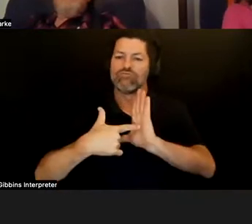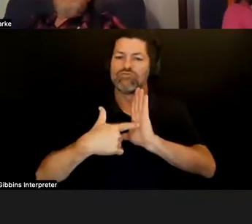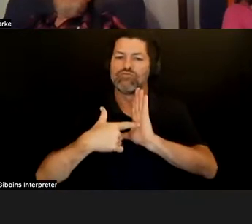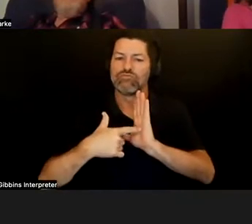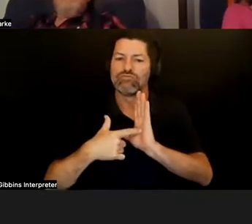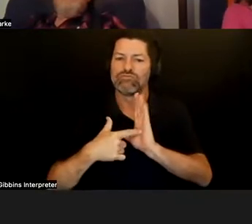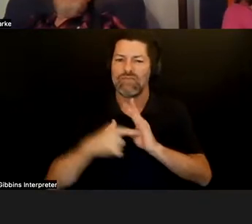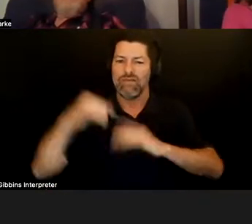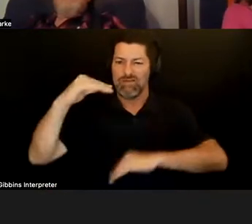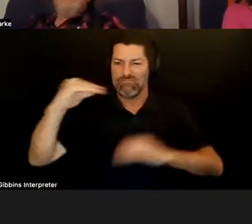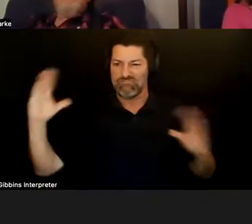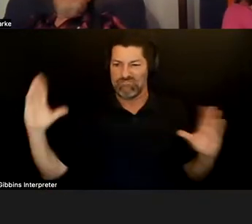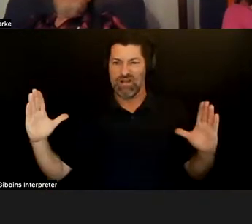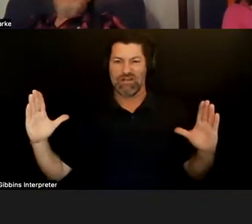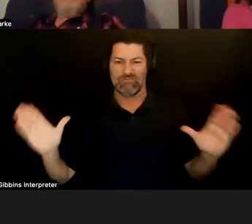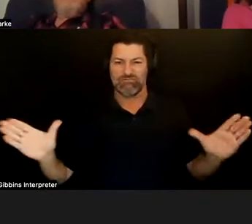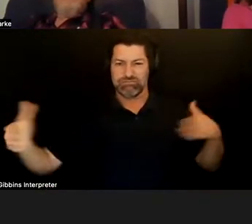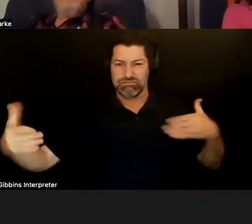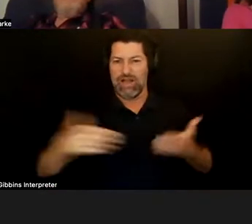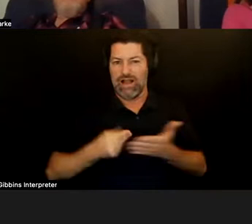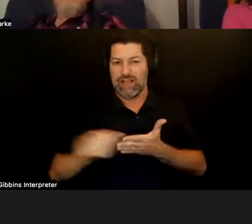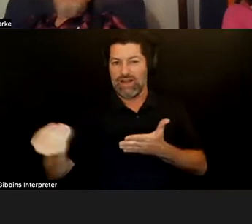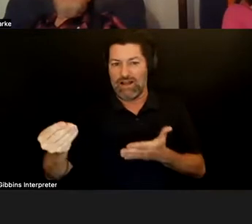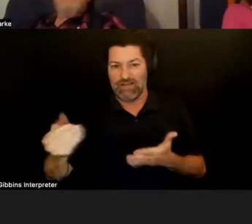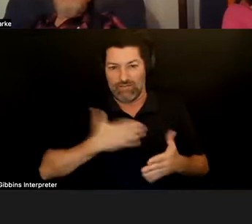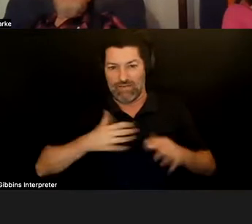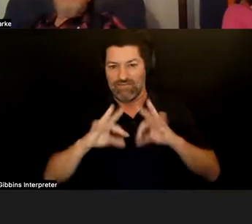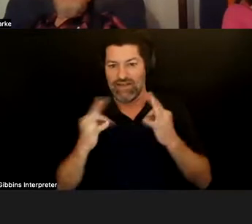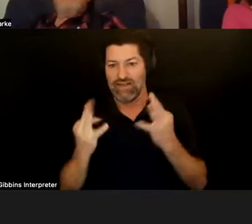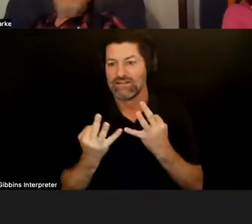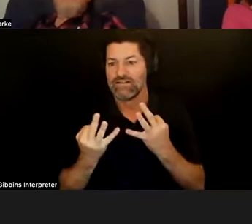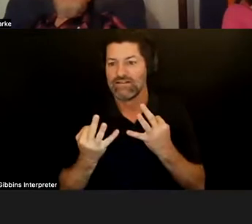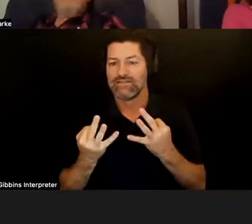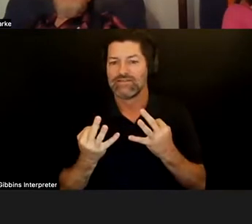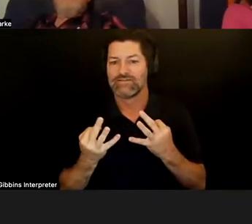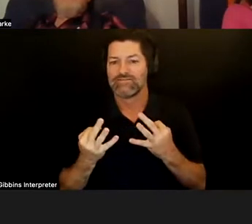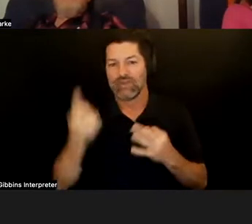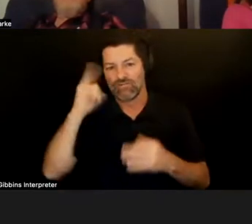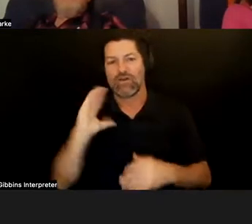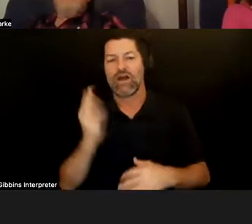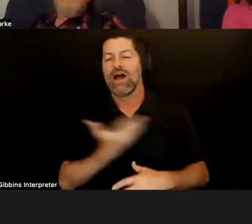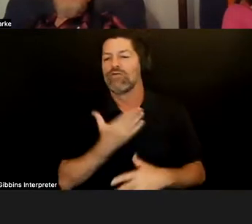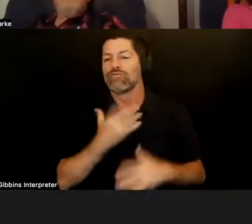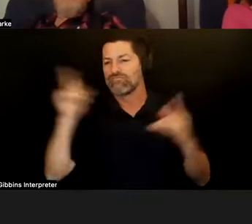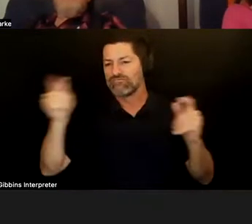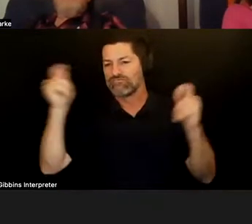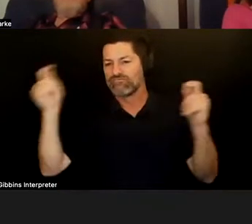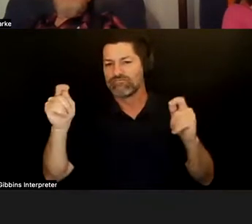box of Monza that I bought for my families. 19:21:00 Passover Seder, you could see a picture